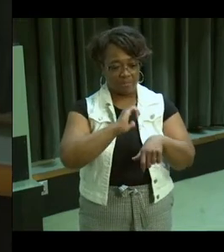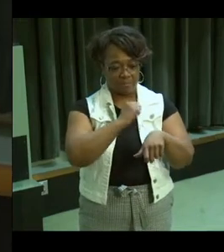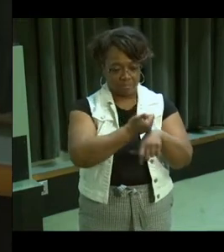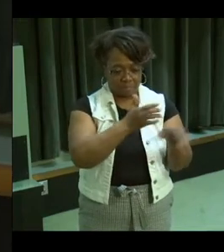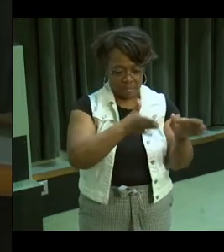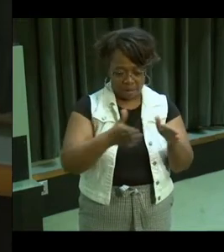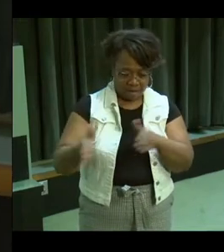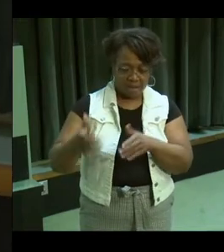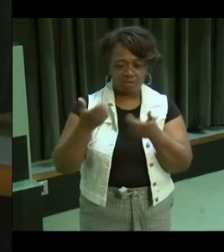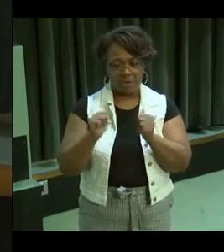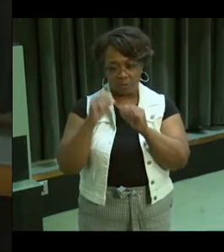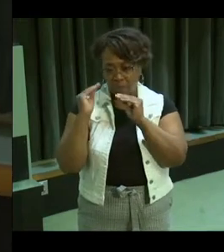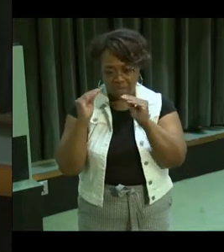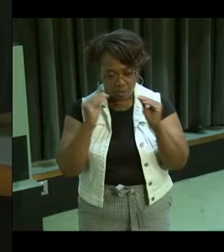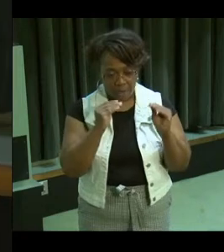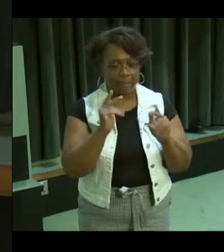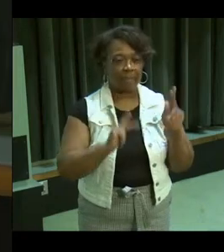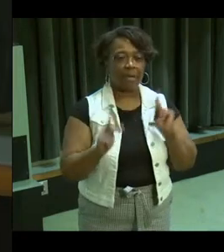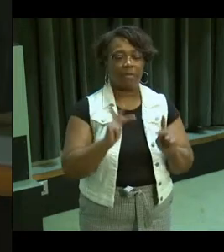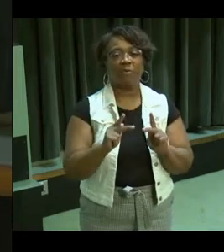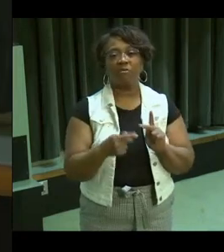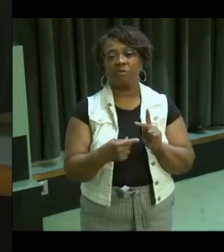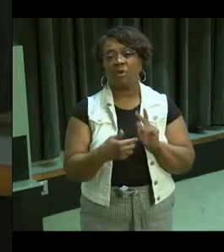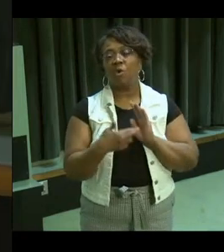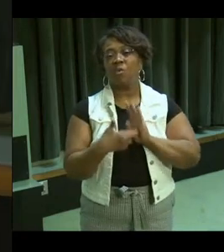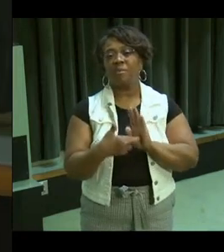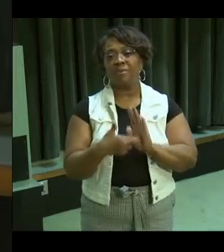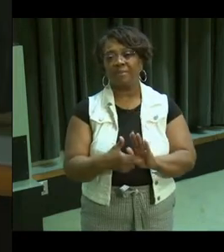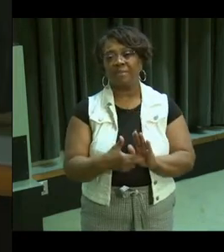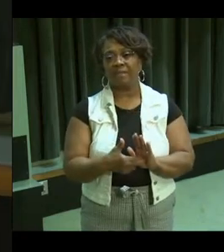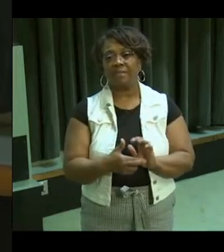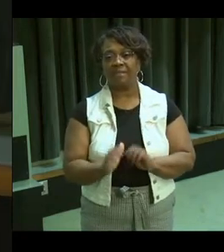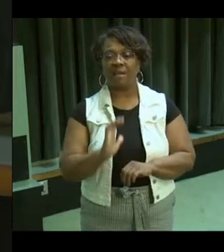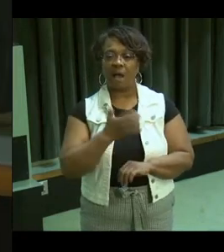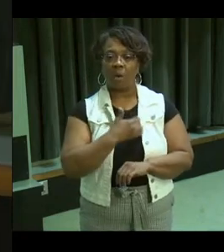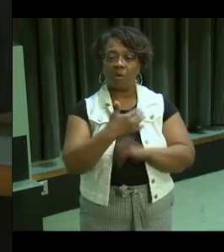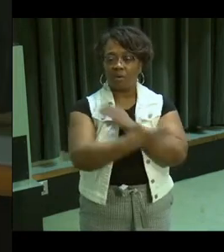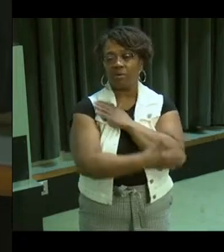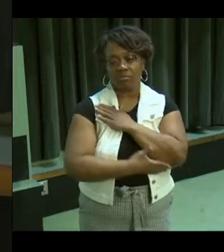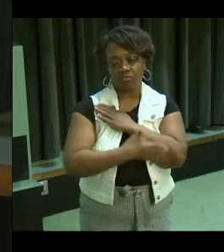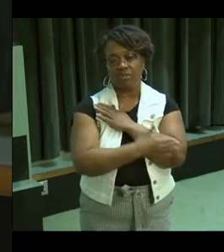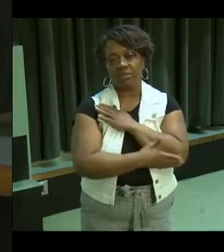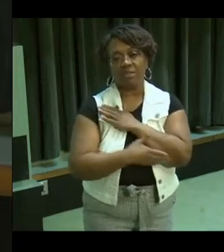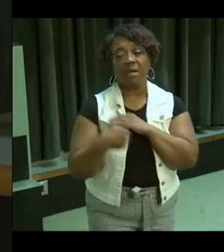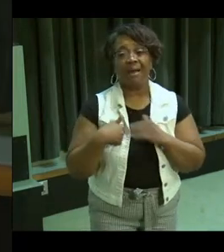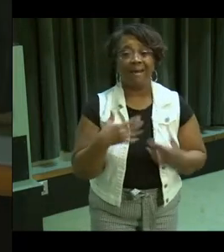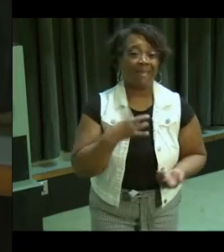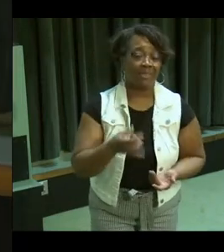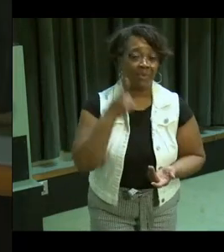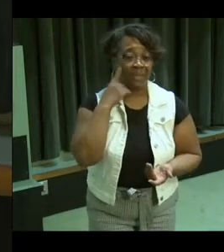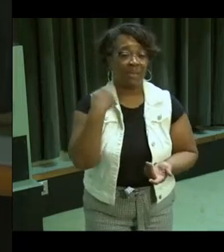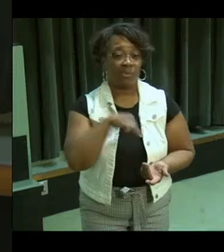people. So it often reflects